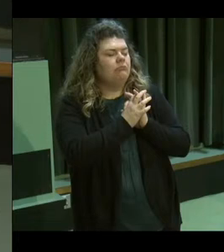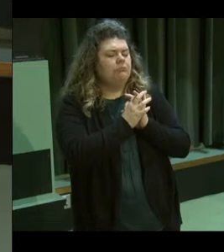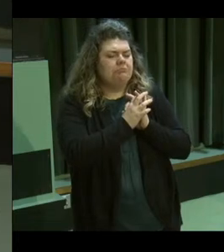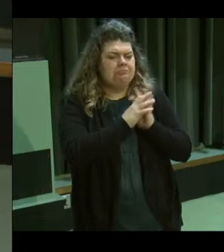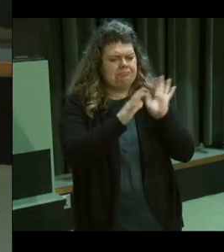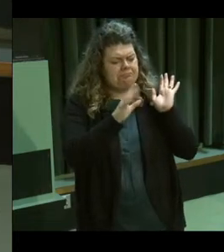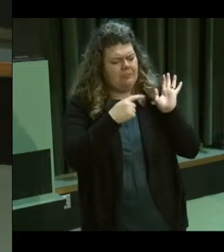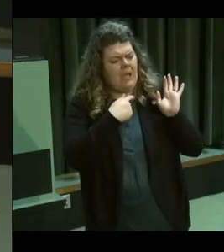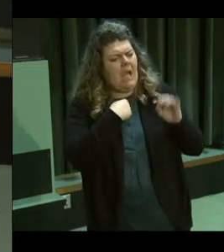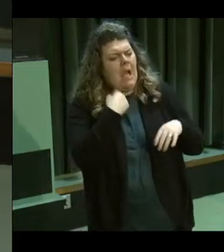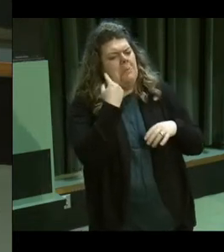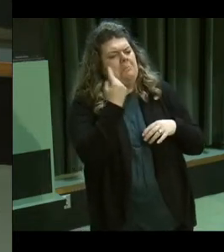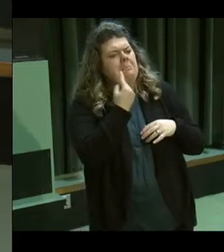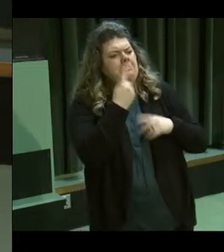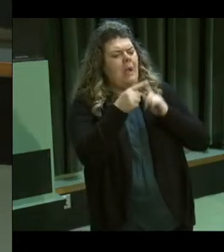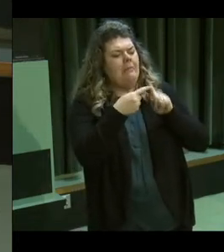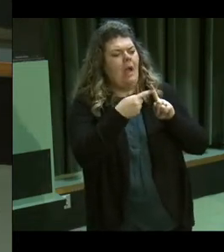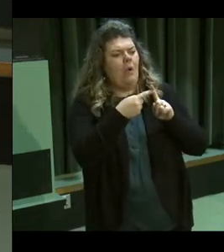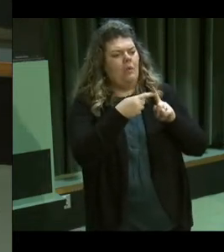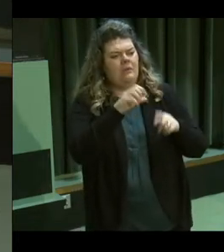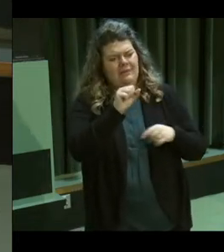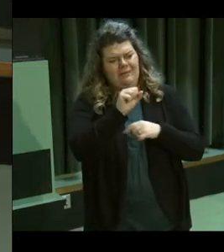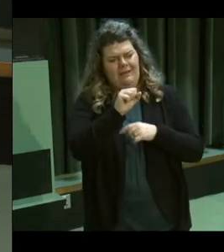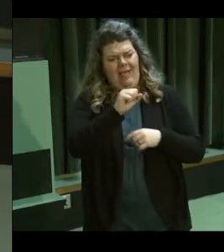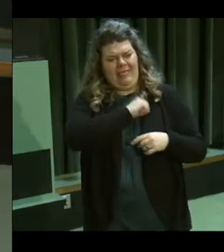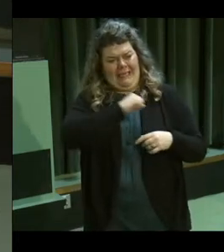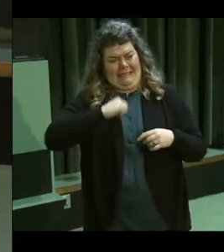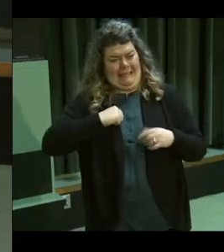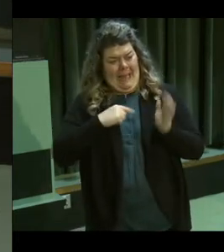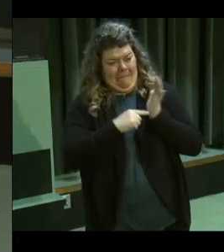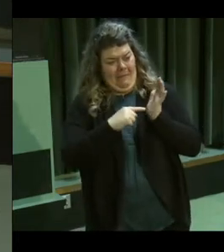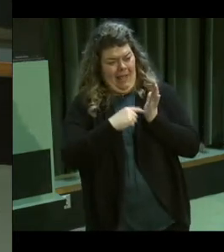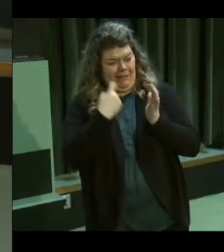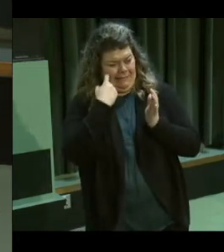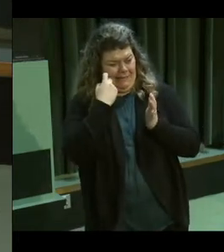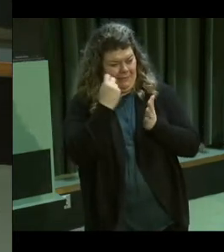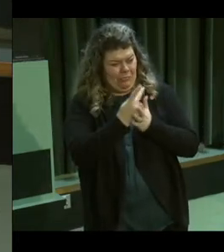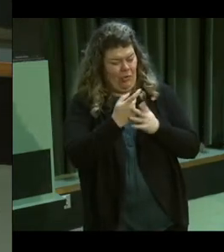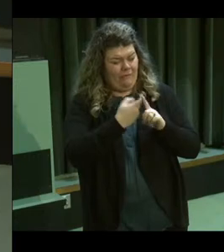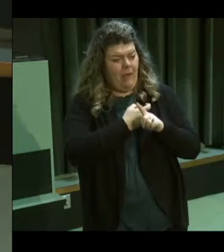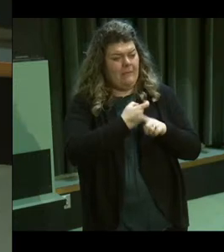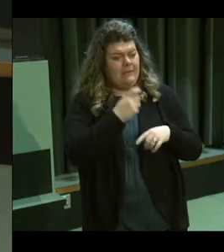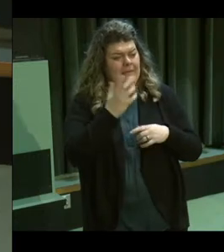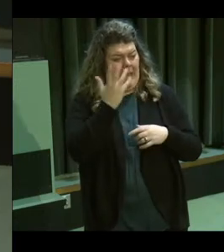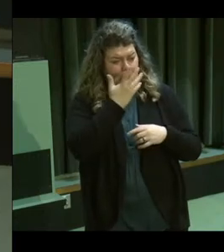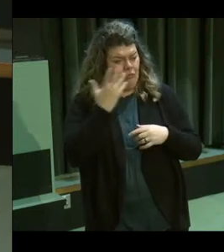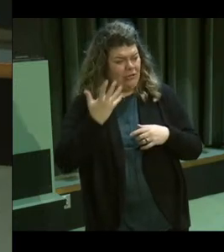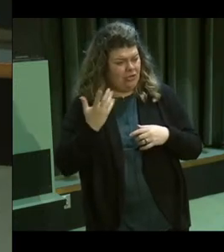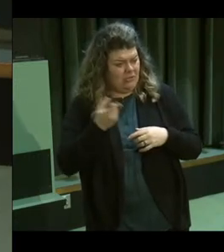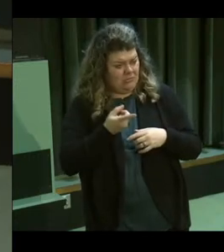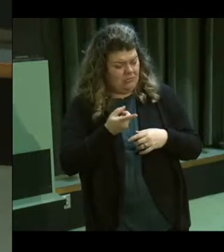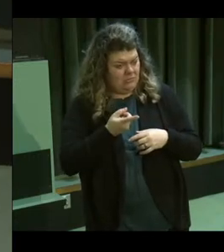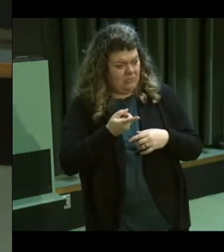wondering about the Senate bill that just came up on